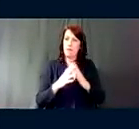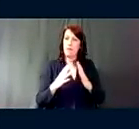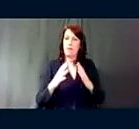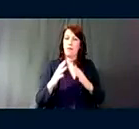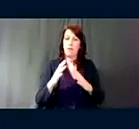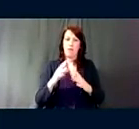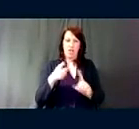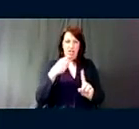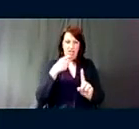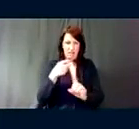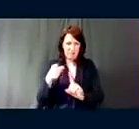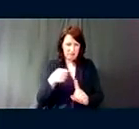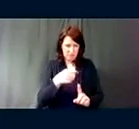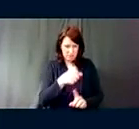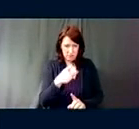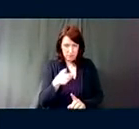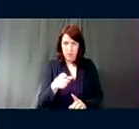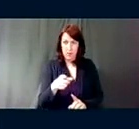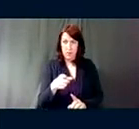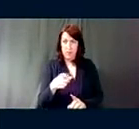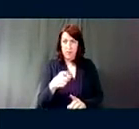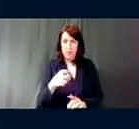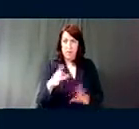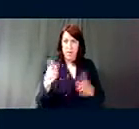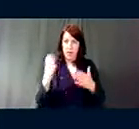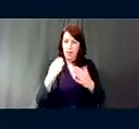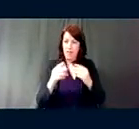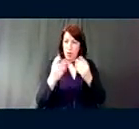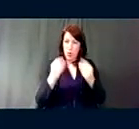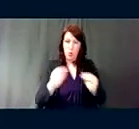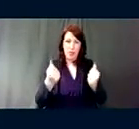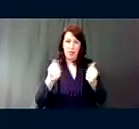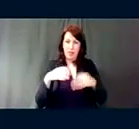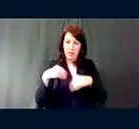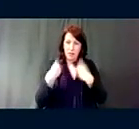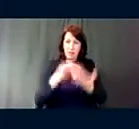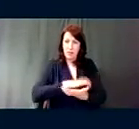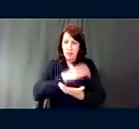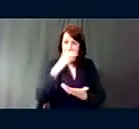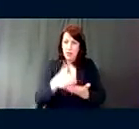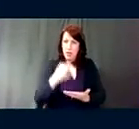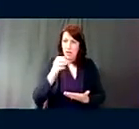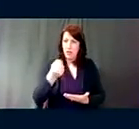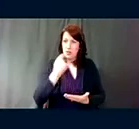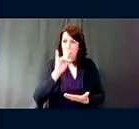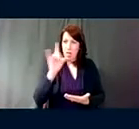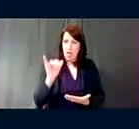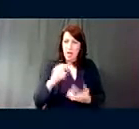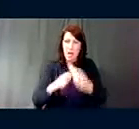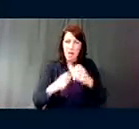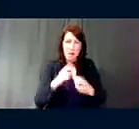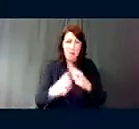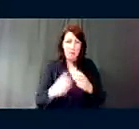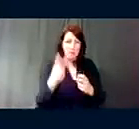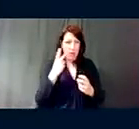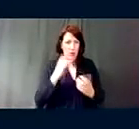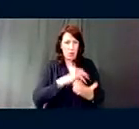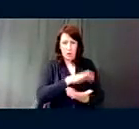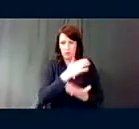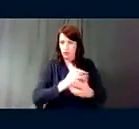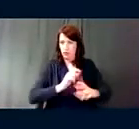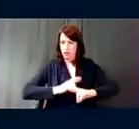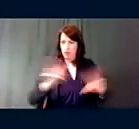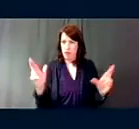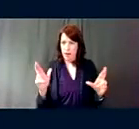IMMUNIZATION CAMP THAT HAPPENED